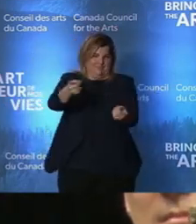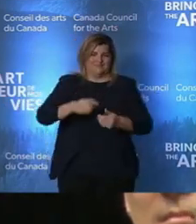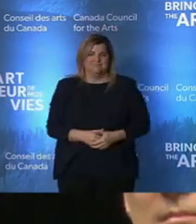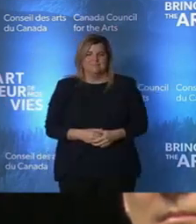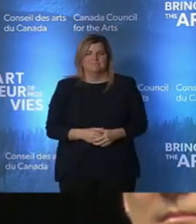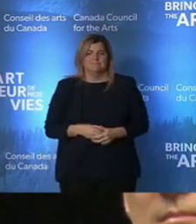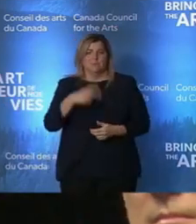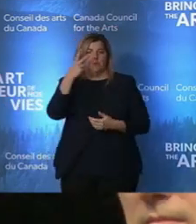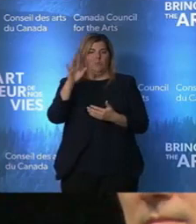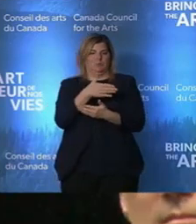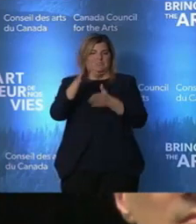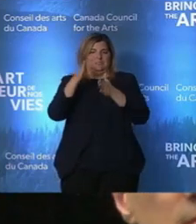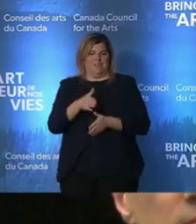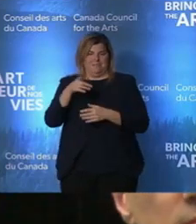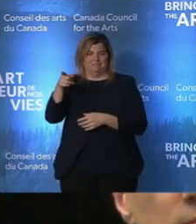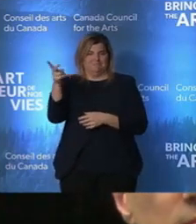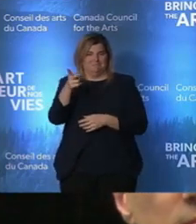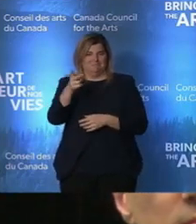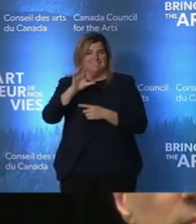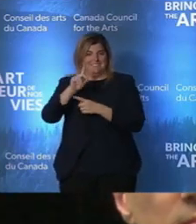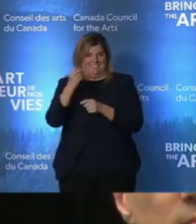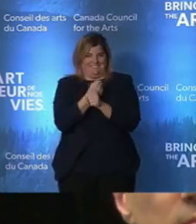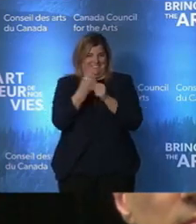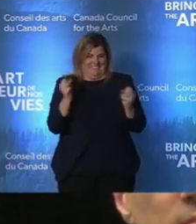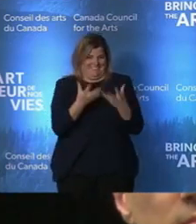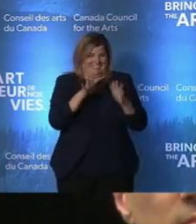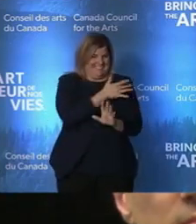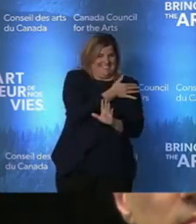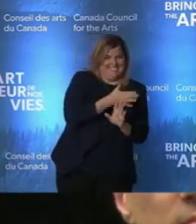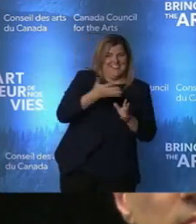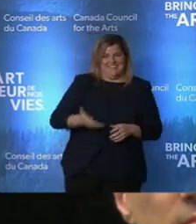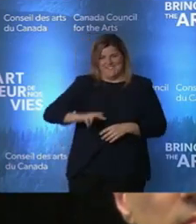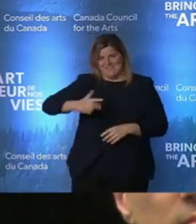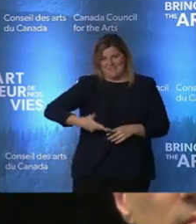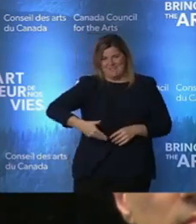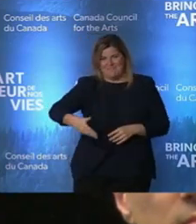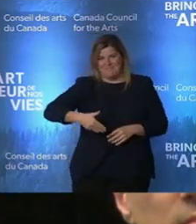on a forthcoming album called ‘Musiki and Me’, which will come out next April.